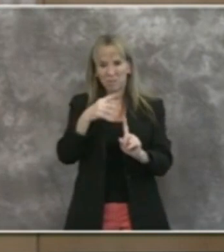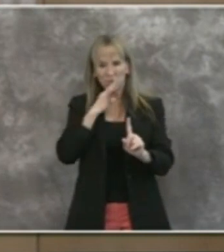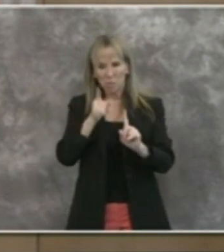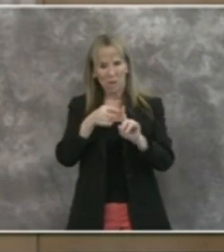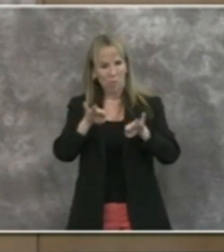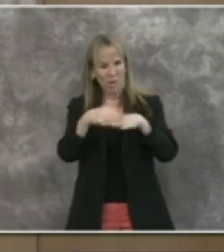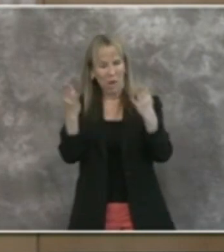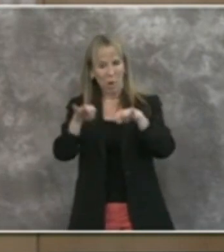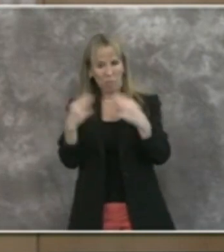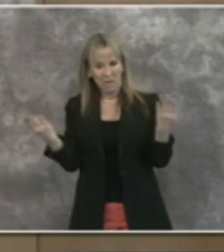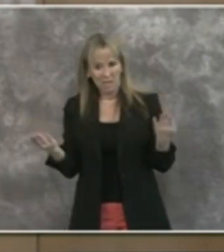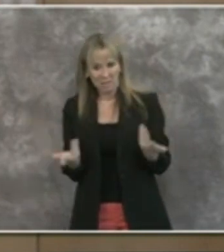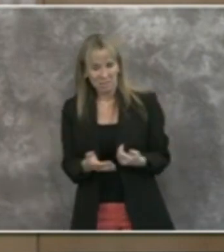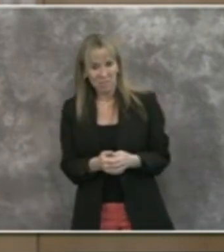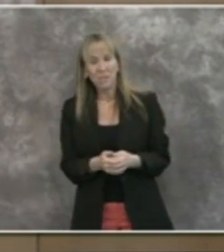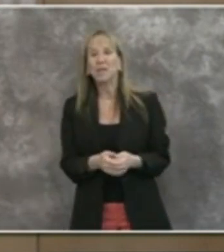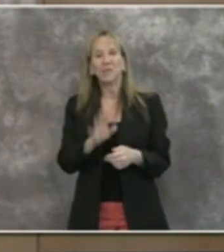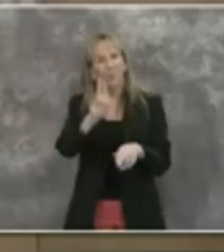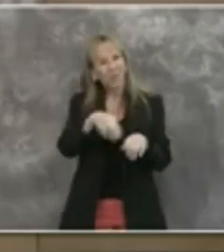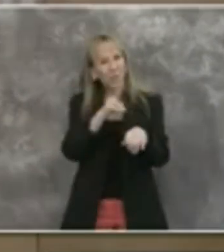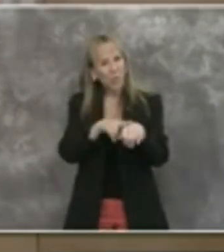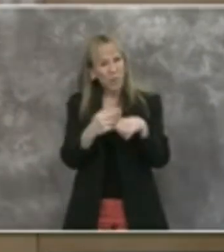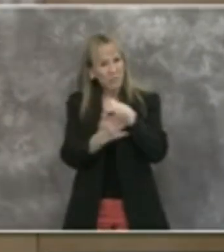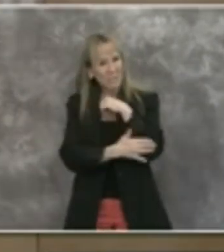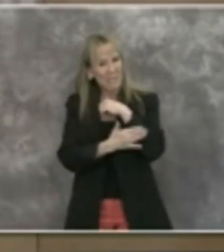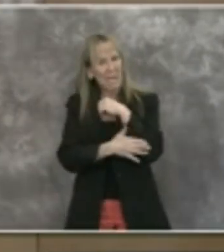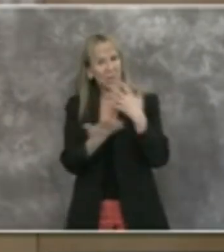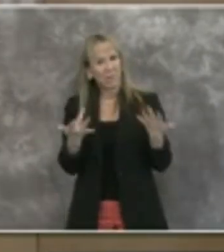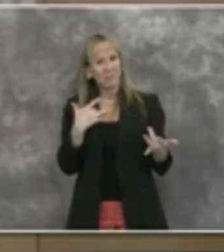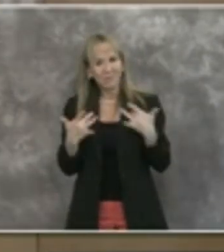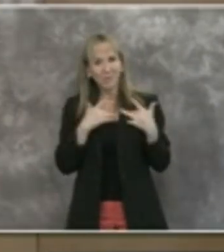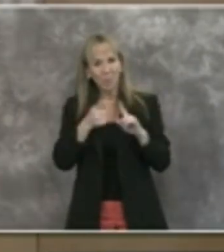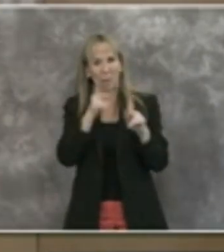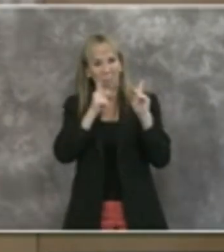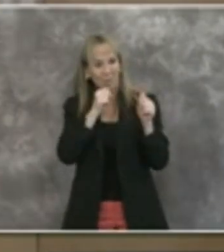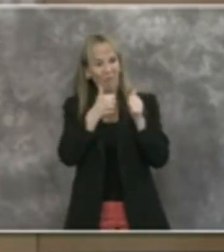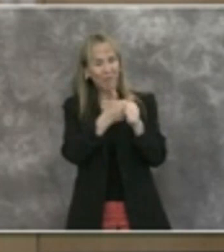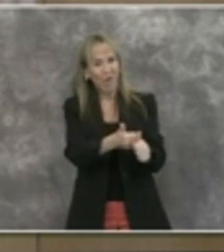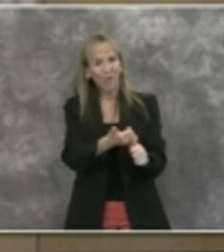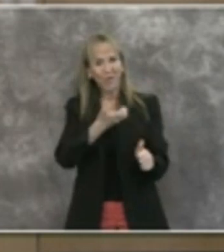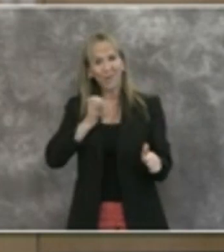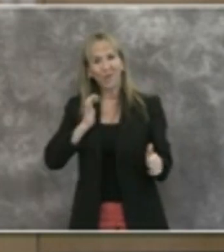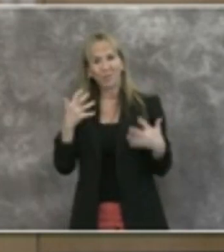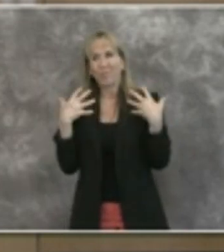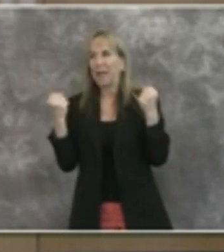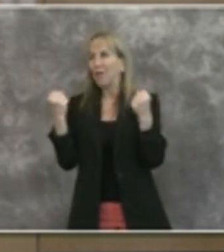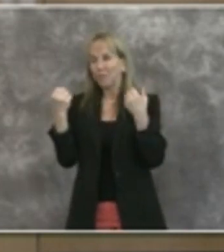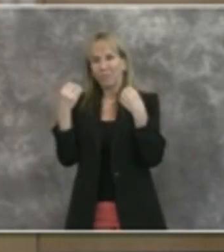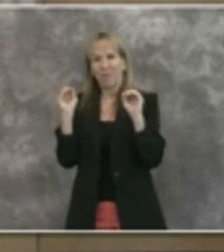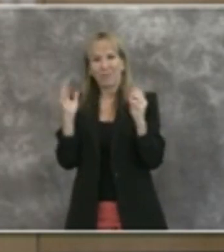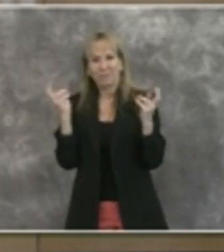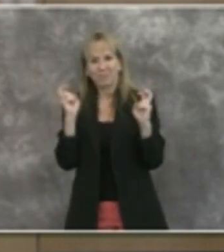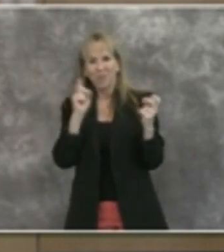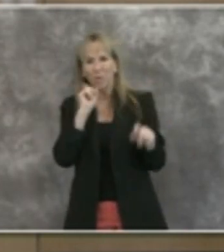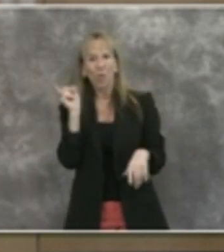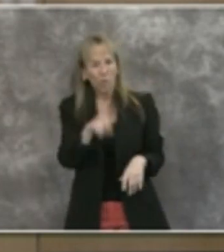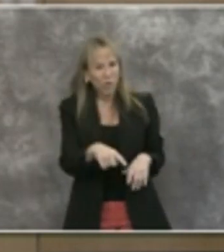COVID-19. SRI THIS WITH NBC 7. WE'VE RECEIVED RECORDS OF 2, 1, ONE COMPLAINTS FOR ESSENTIAL WORKER FACE MASK VIOLATIONS.